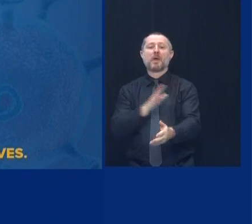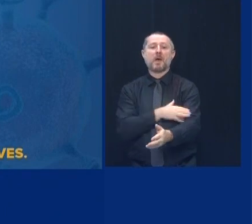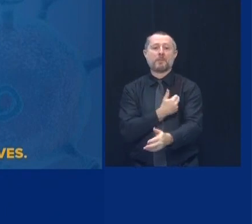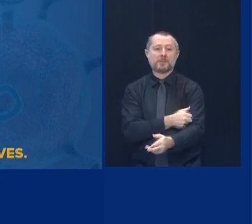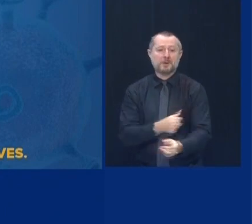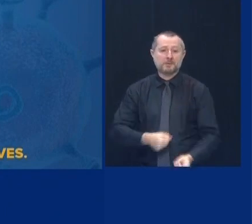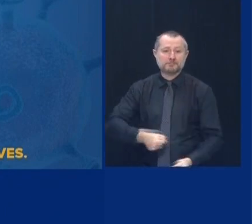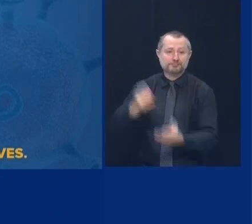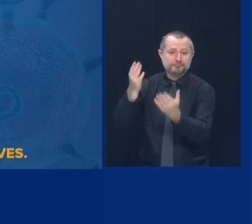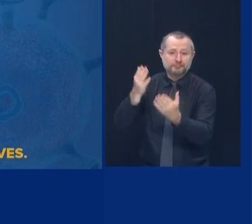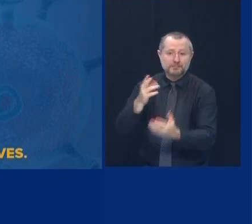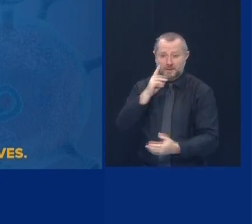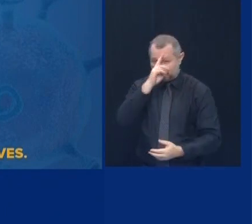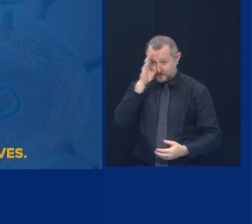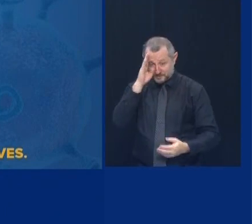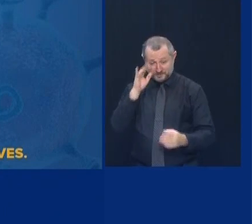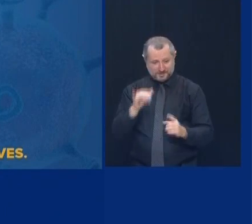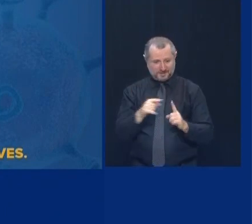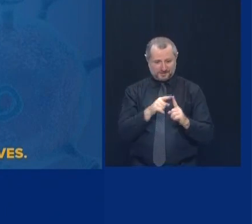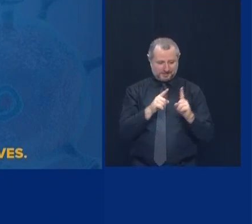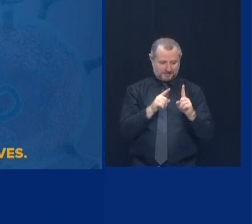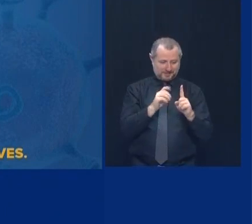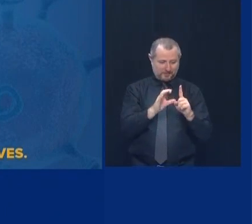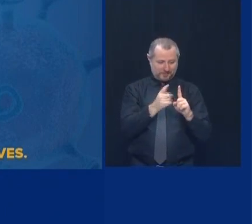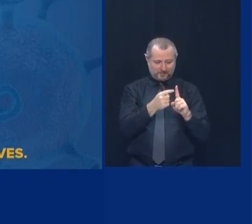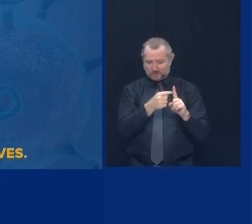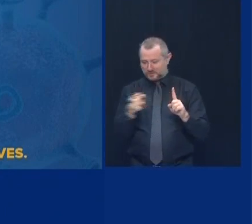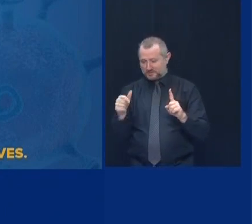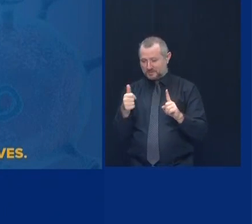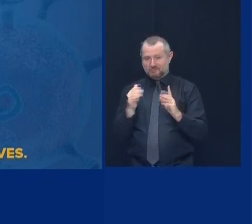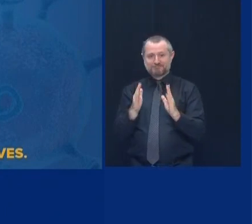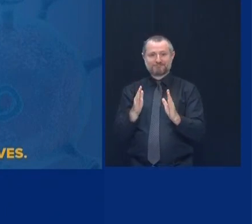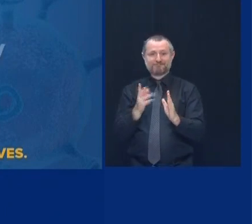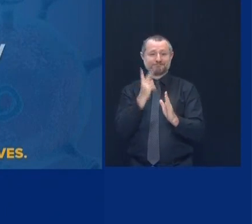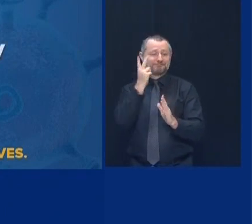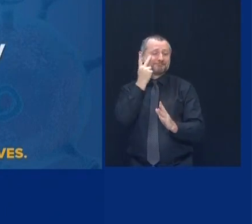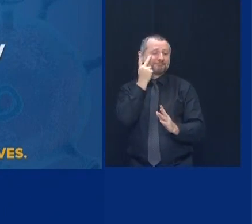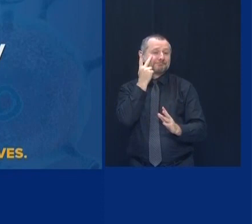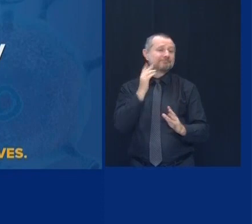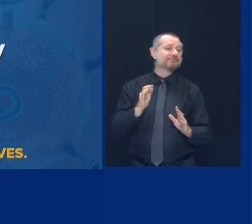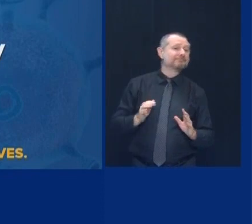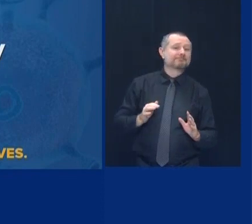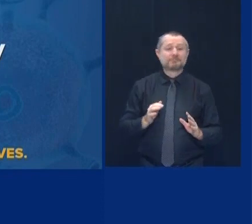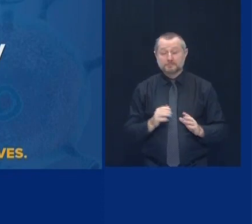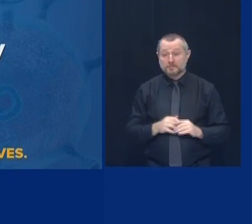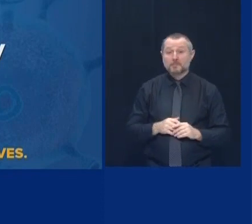FOR THE VIRUS. THEY START TO GET SICK. THEY THEN START TO SHOW UP AT